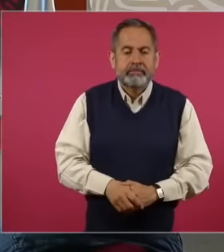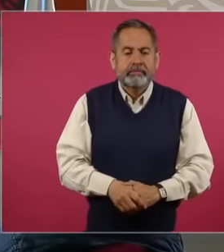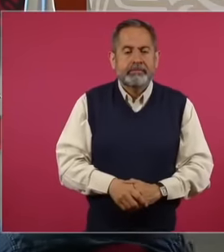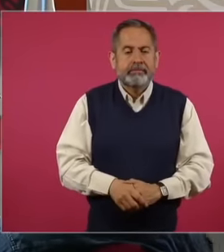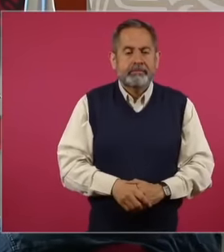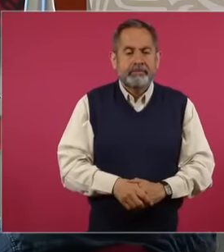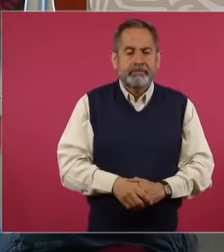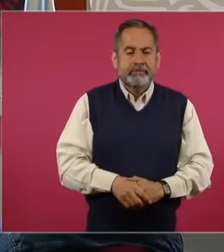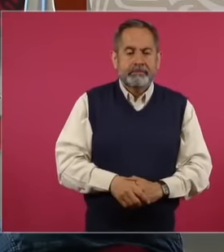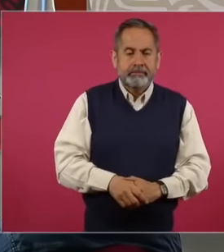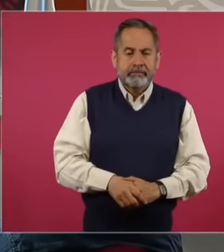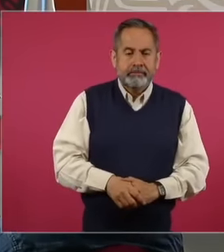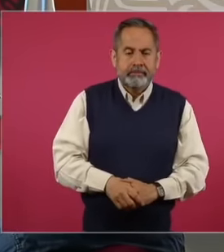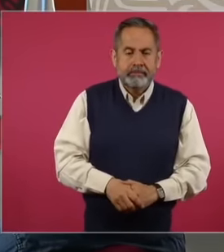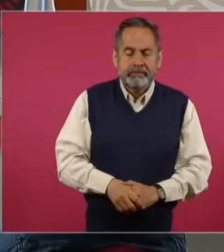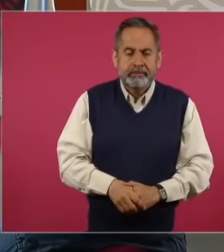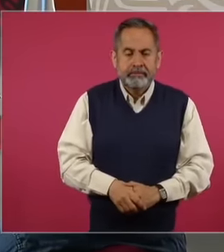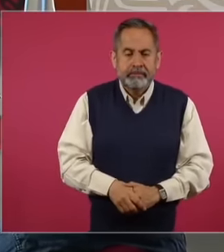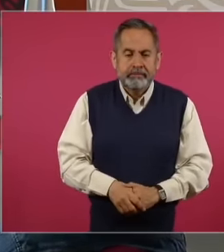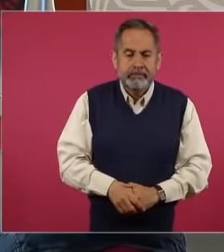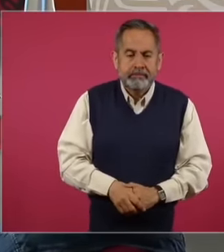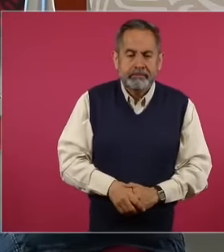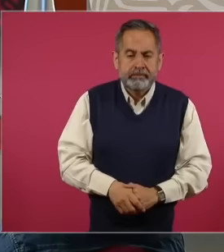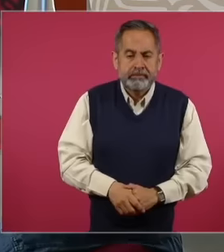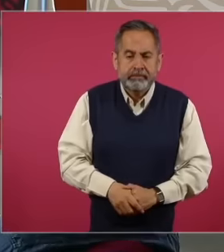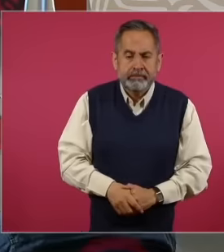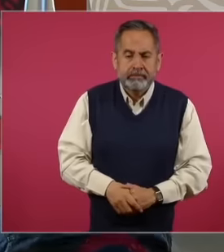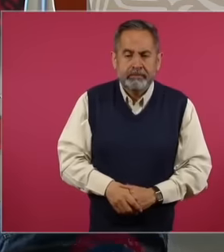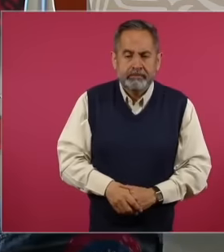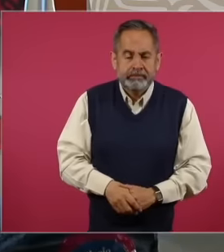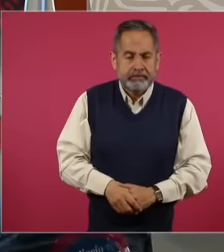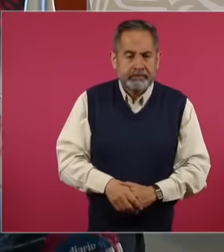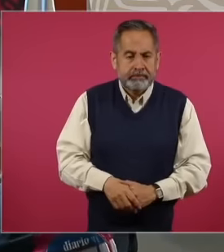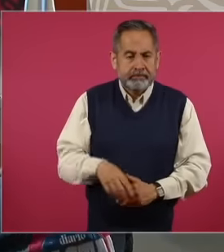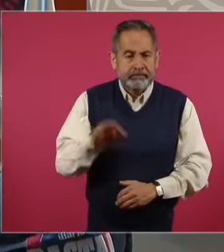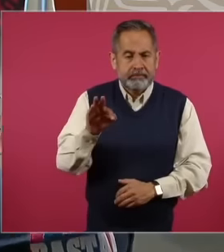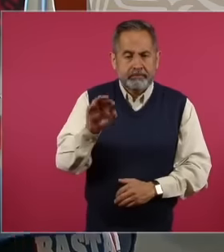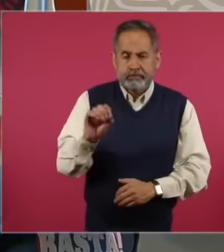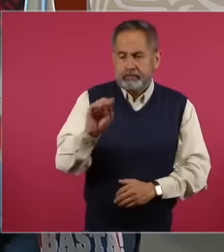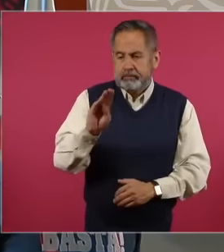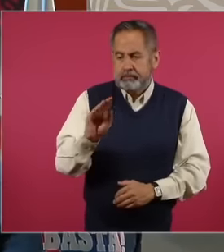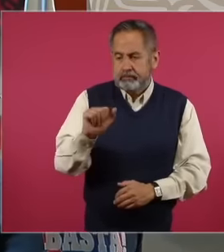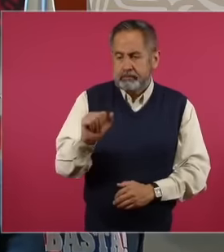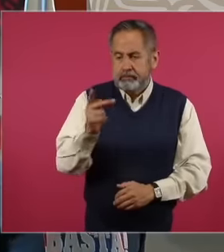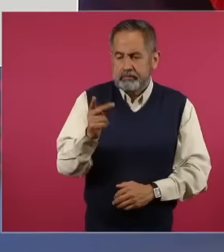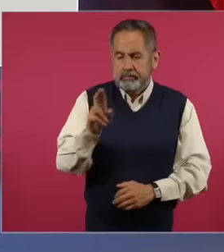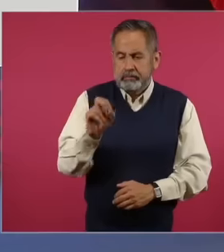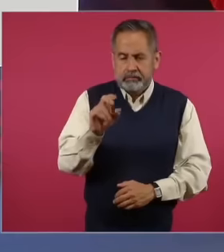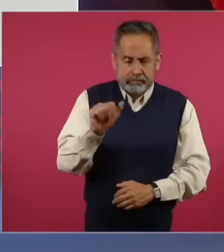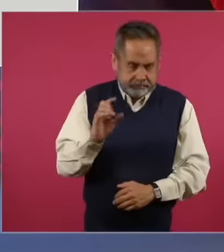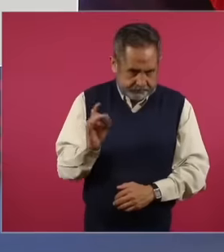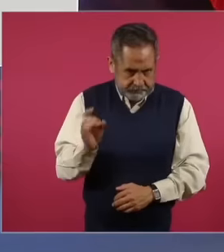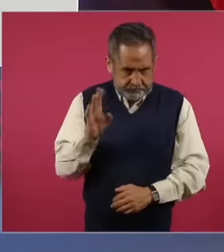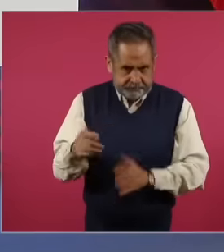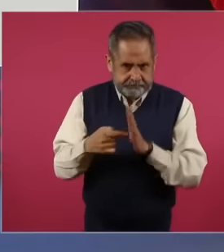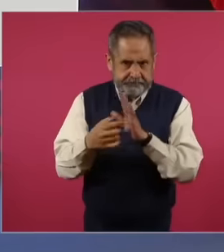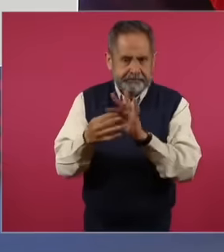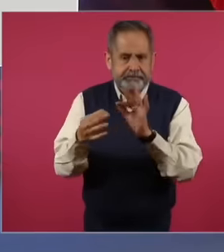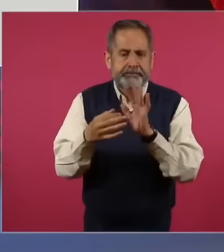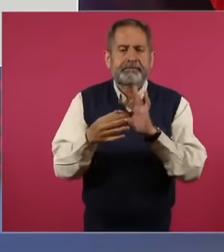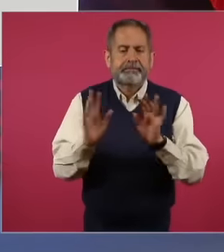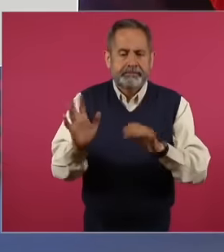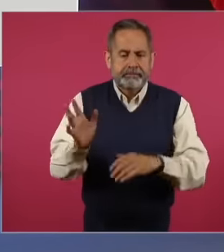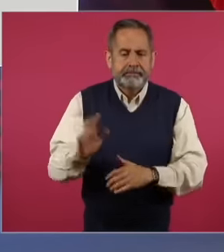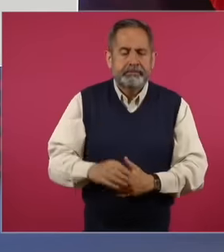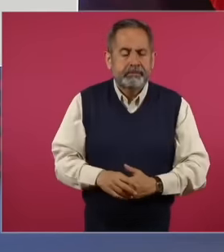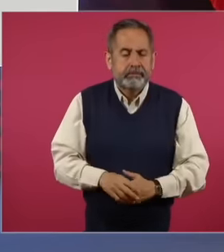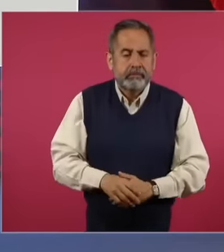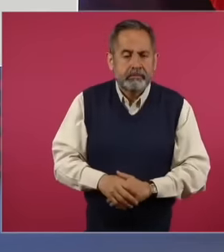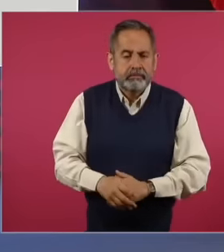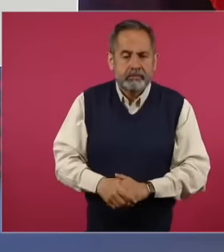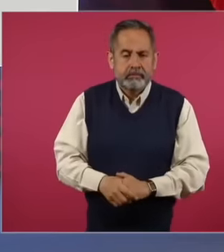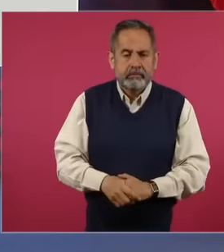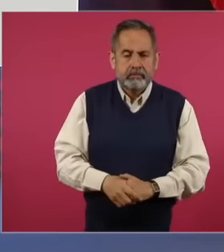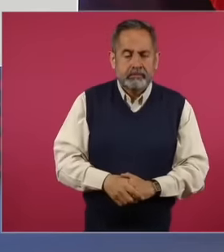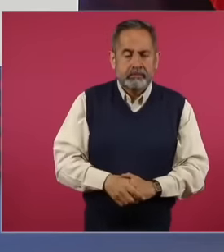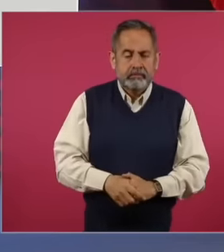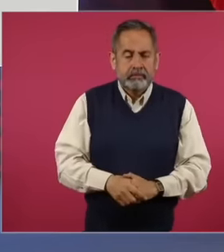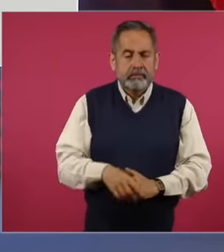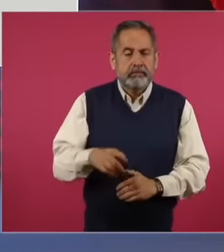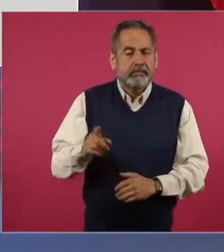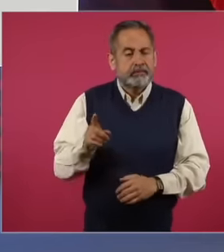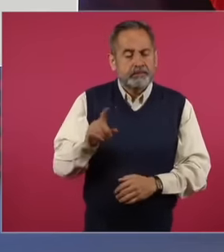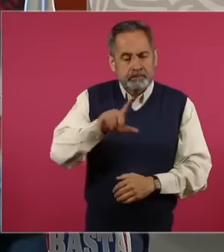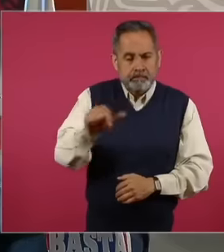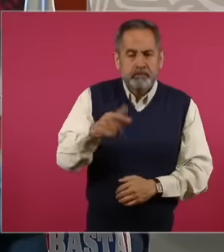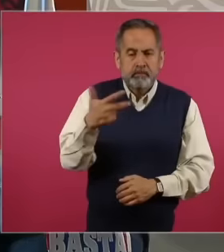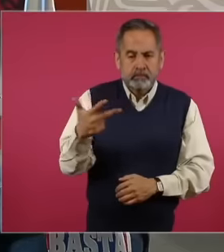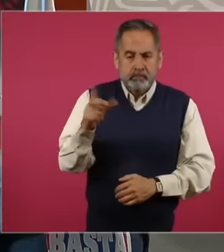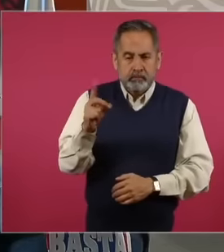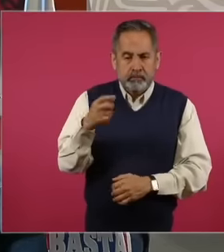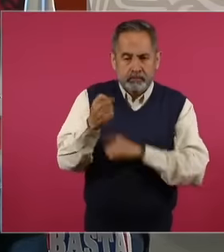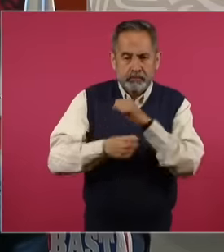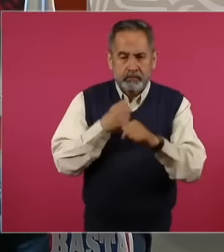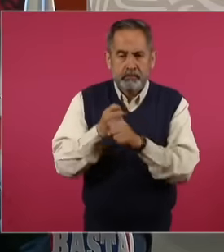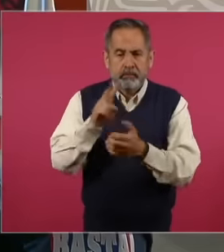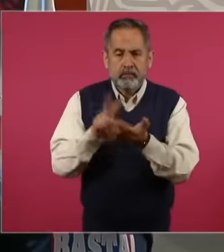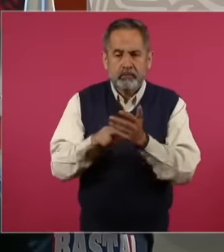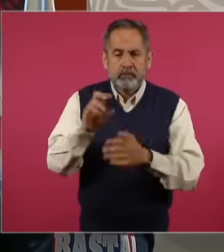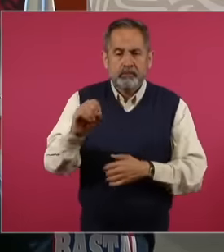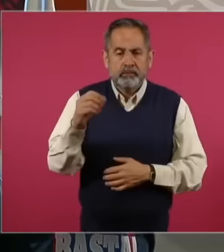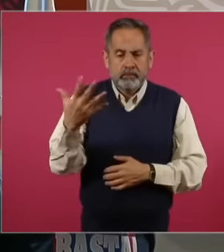about the fopra I already said it December 8 here on December 8, 2005 already during the